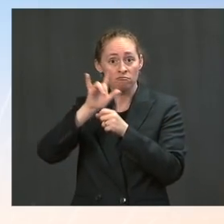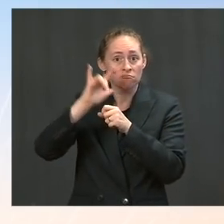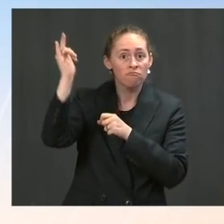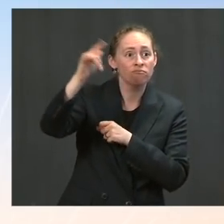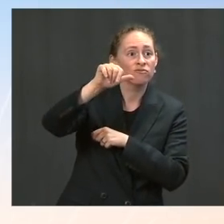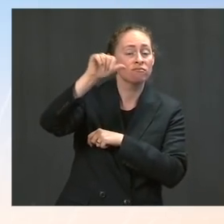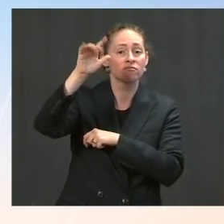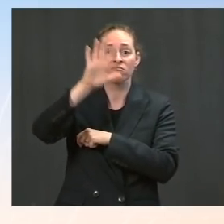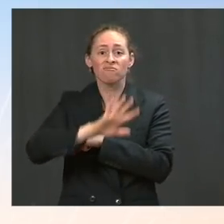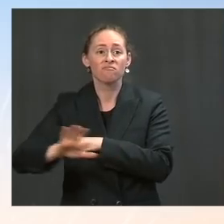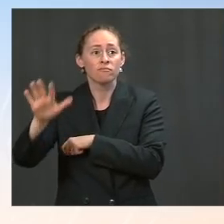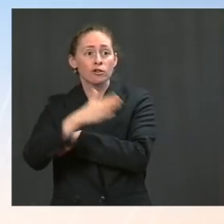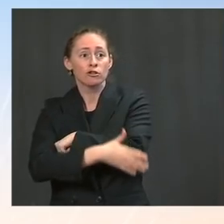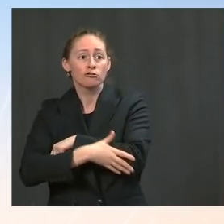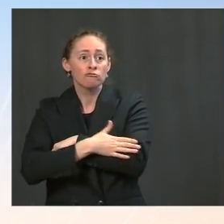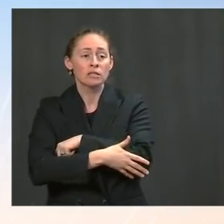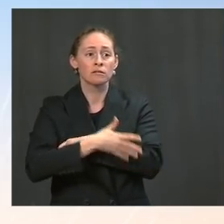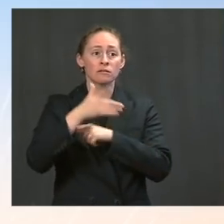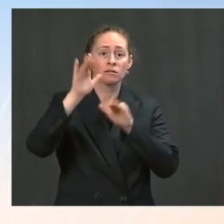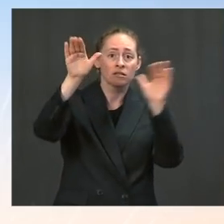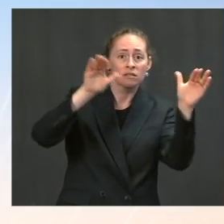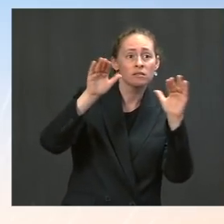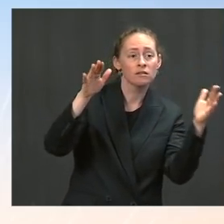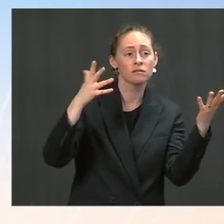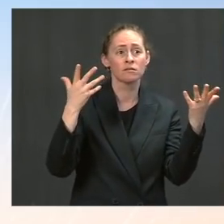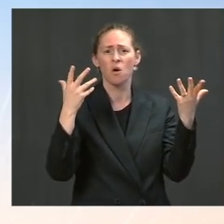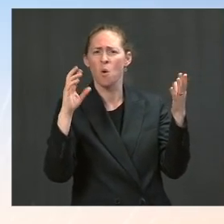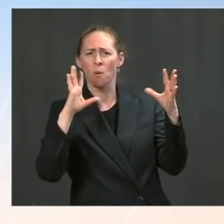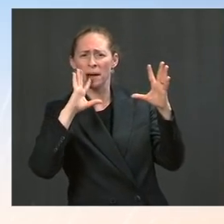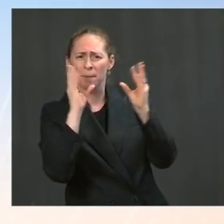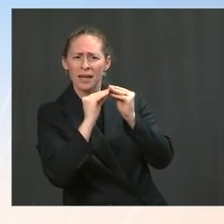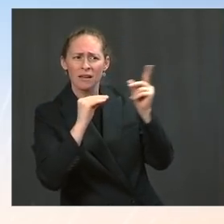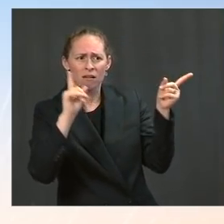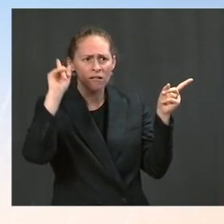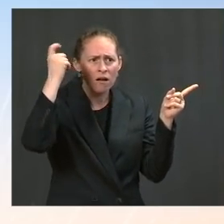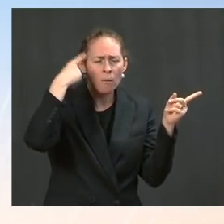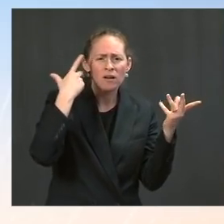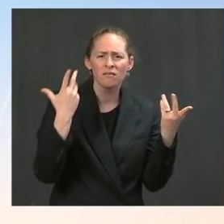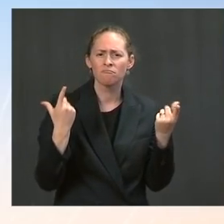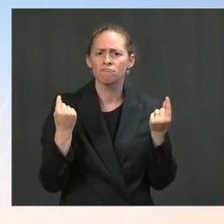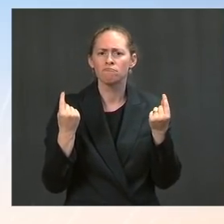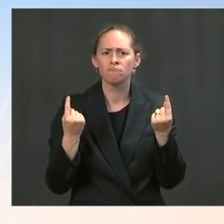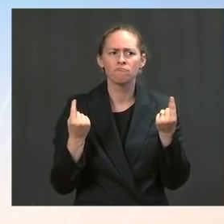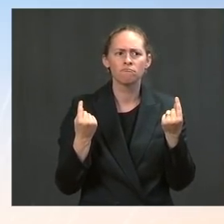and have meetings specifically about voting rights? I know that he has talked about,